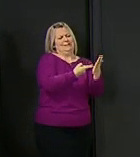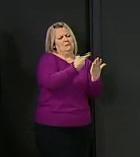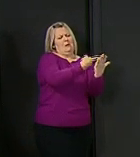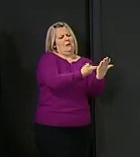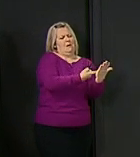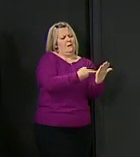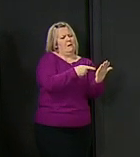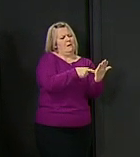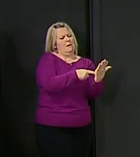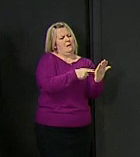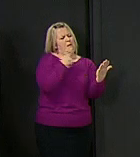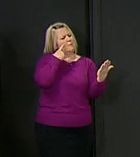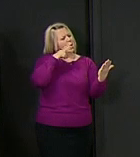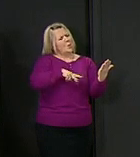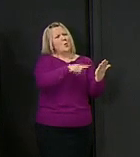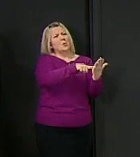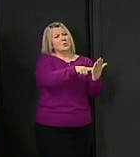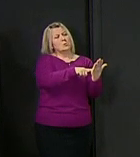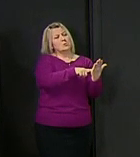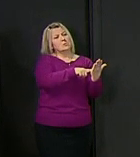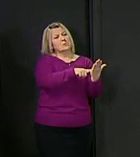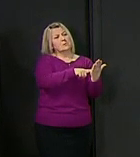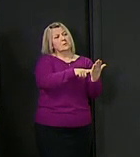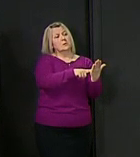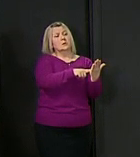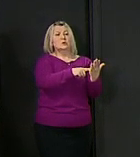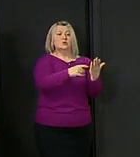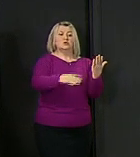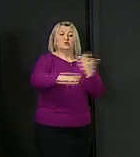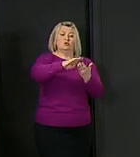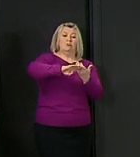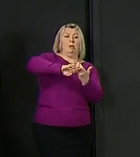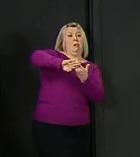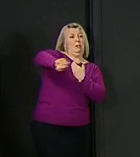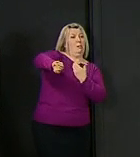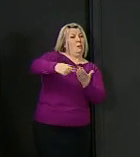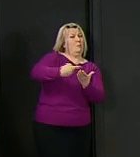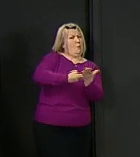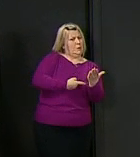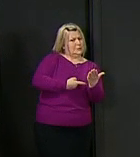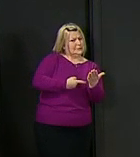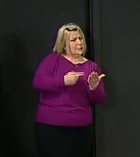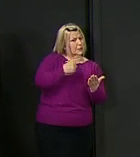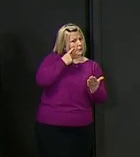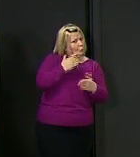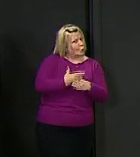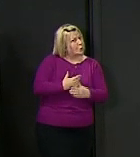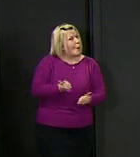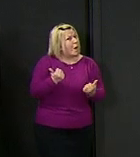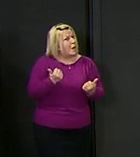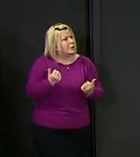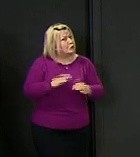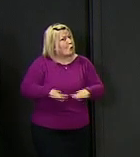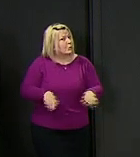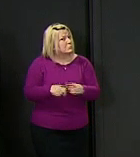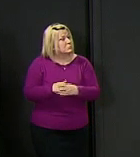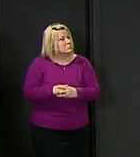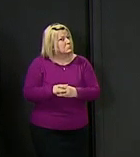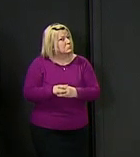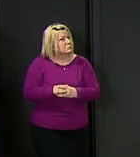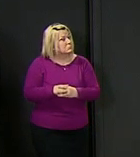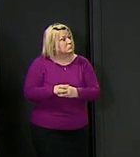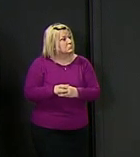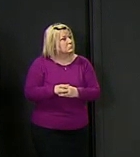the effectiveness of the current social distancing policy? And, so far, are the policies being